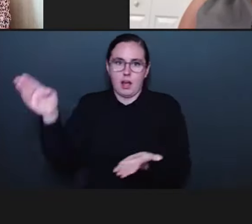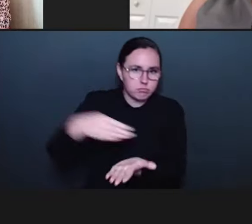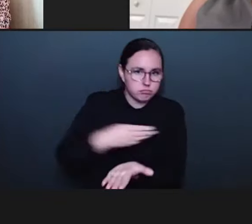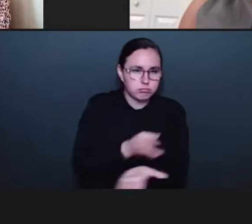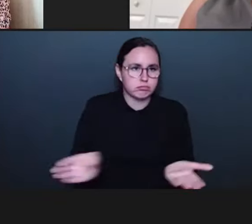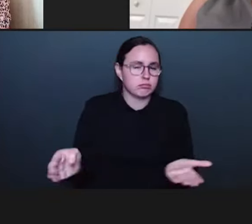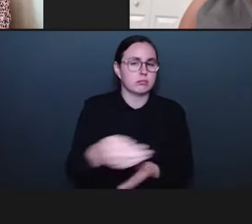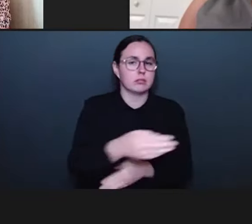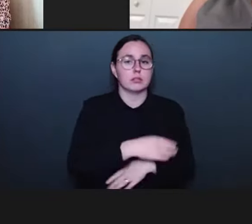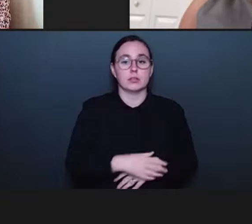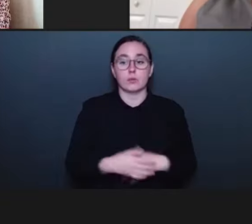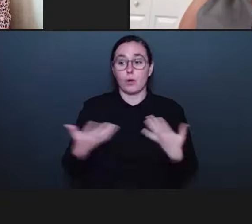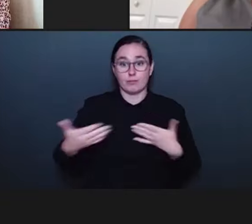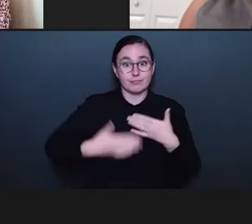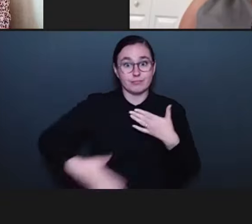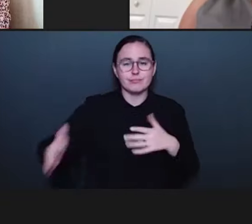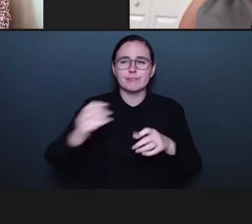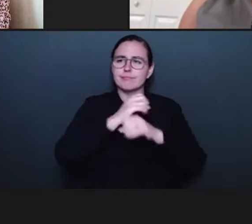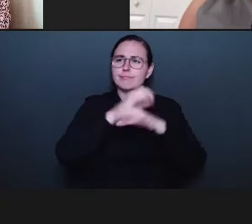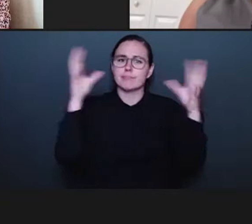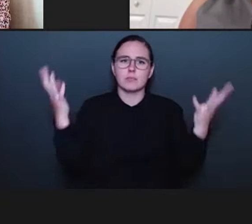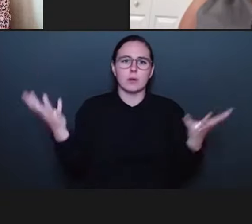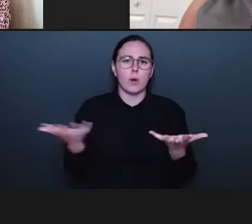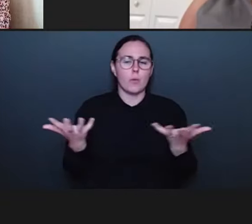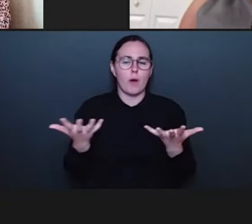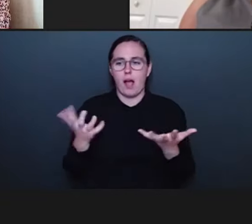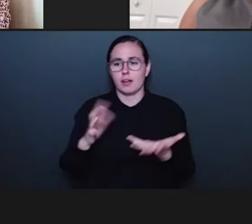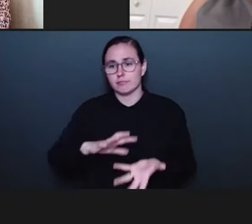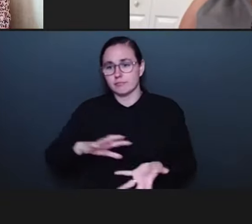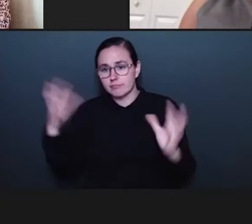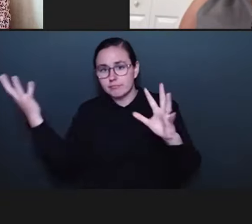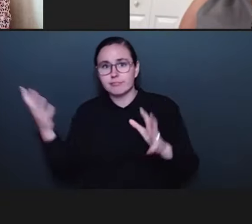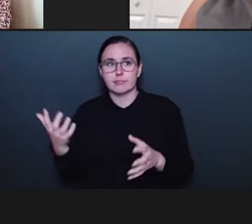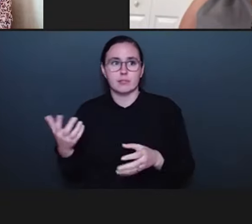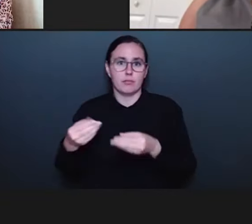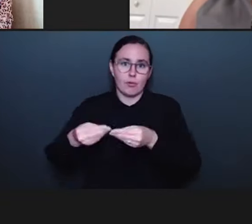challenges, we are accessing certain funding and so on to get us to adapt. But there would be these